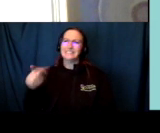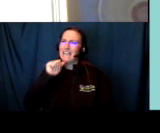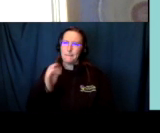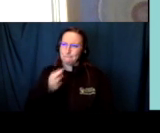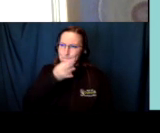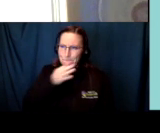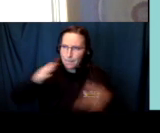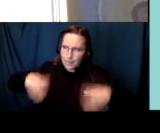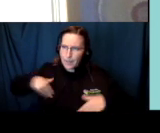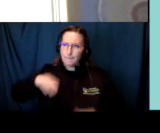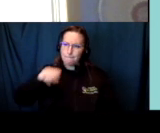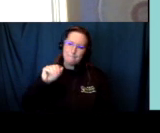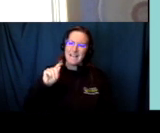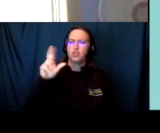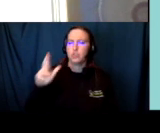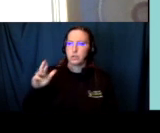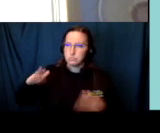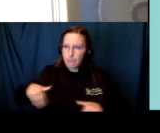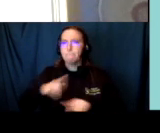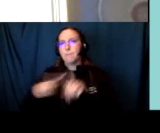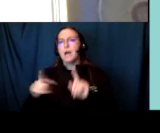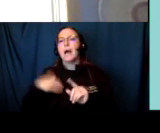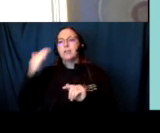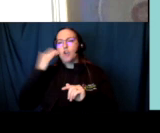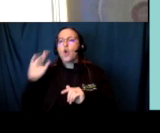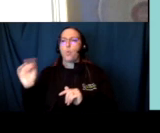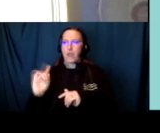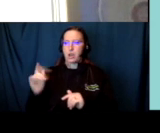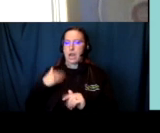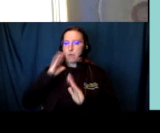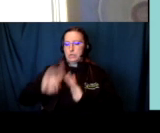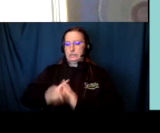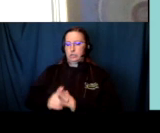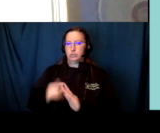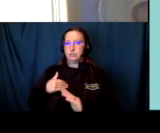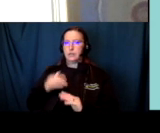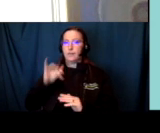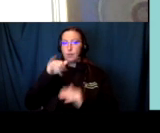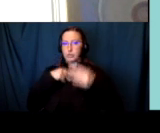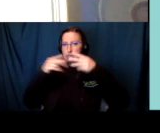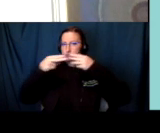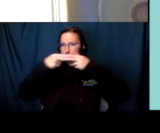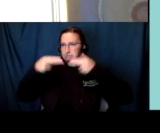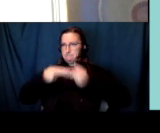so I know about where I'm going to start working. I'm going to be at the areas that are highlighted and I'm going to